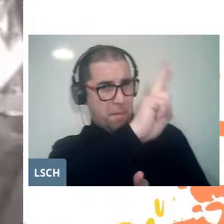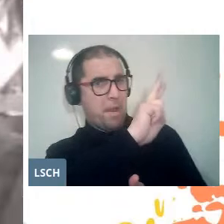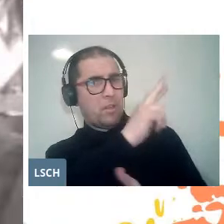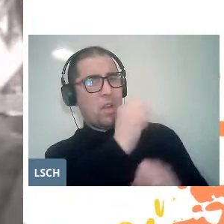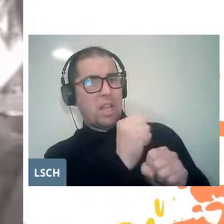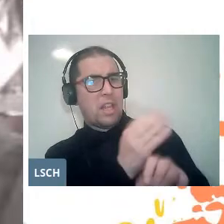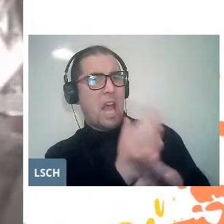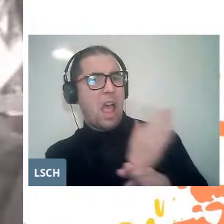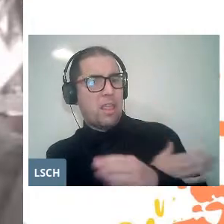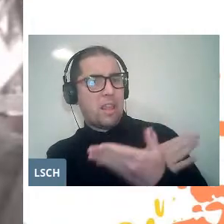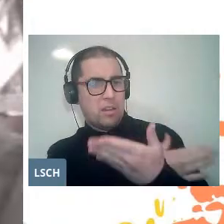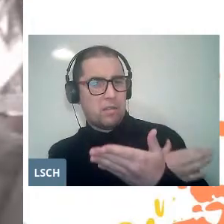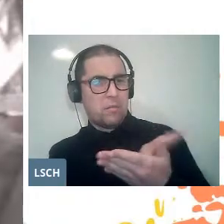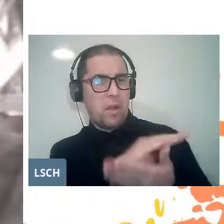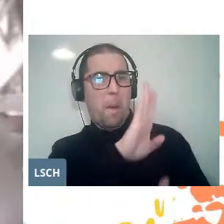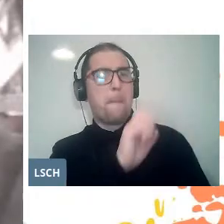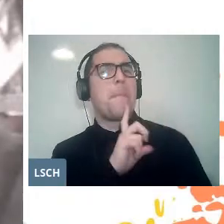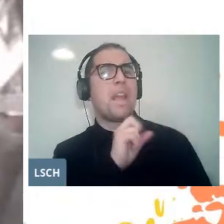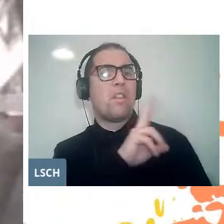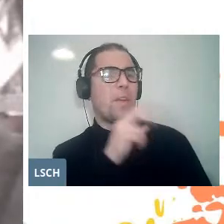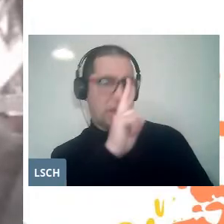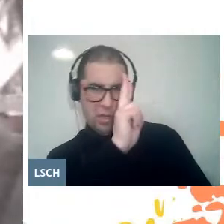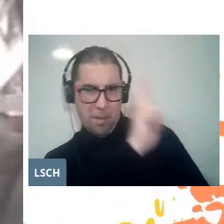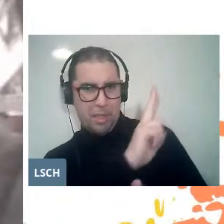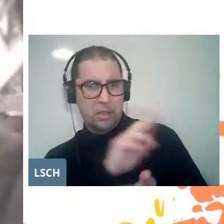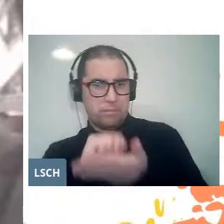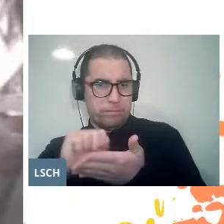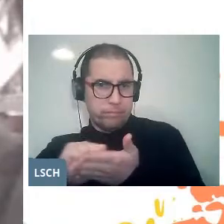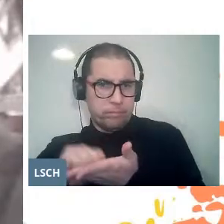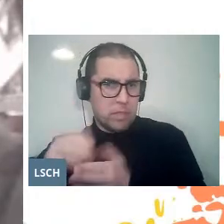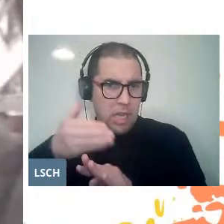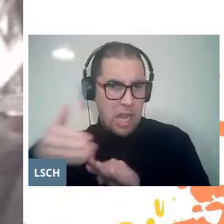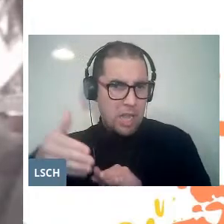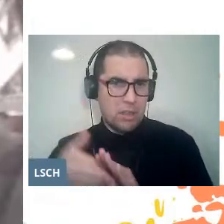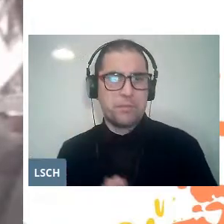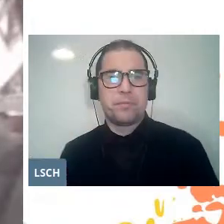especially Beethoven, a situation that determined the delay.